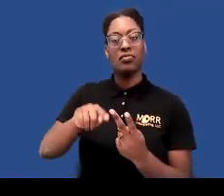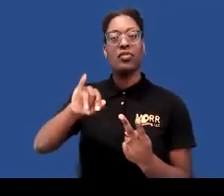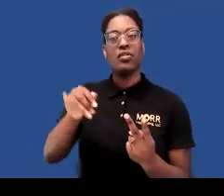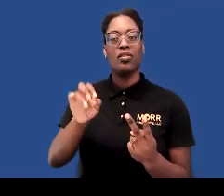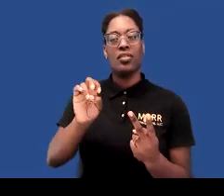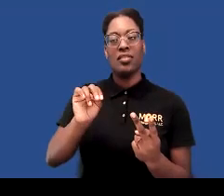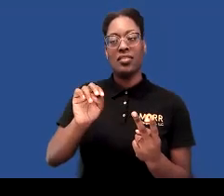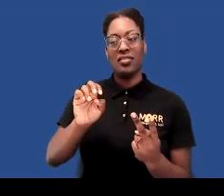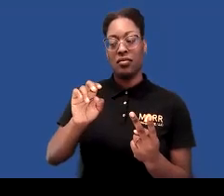Next slide.